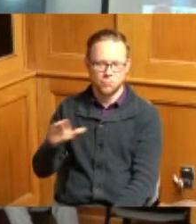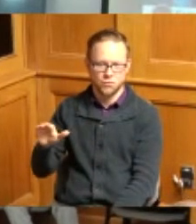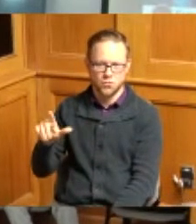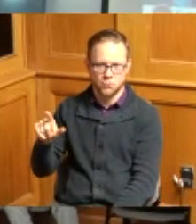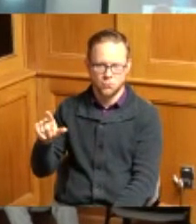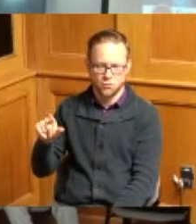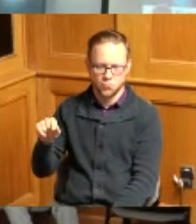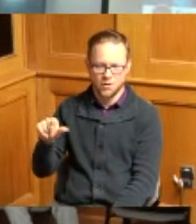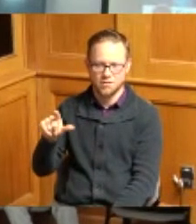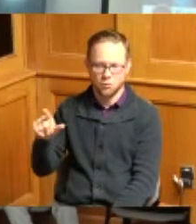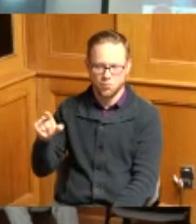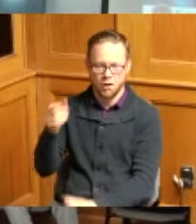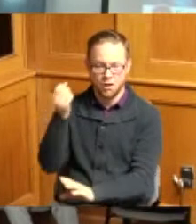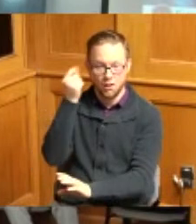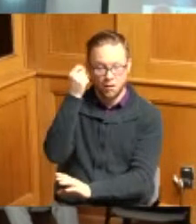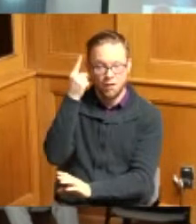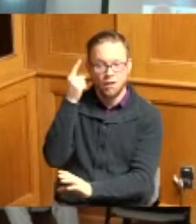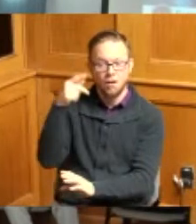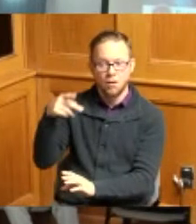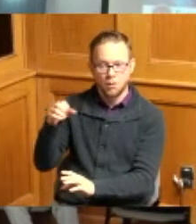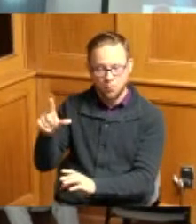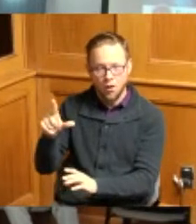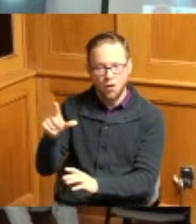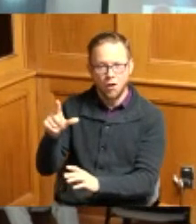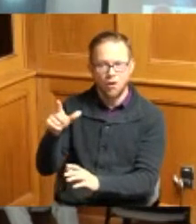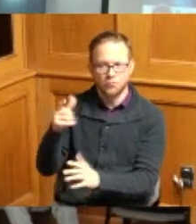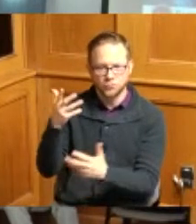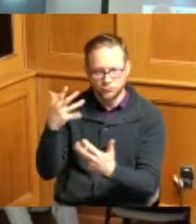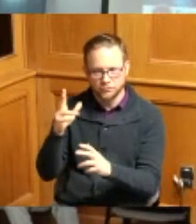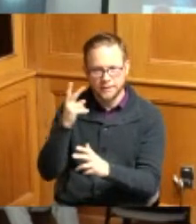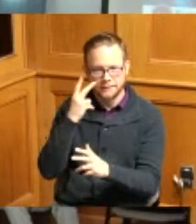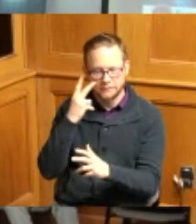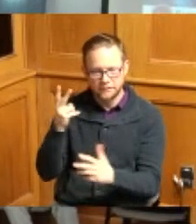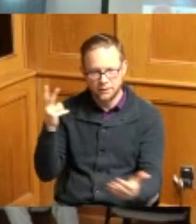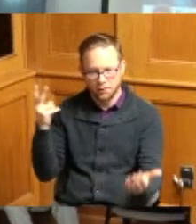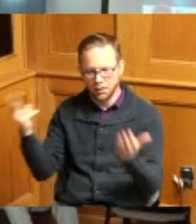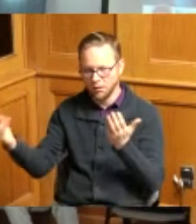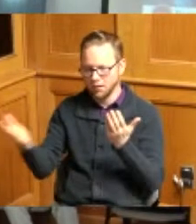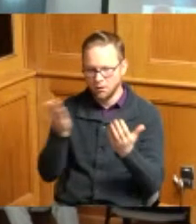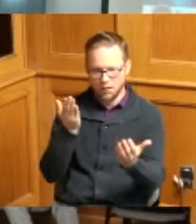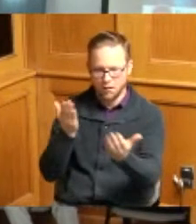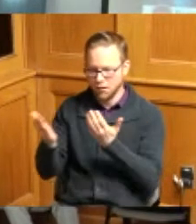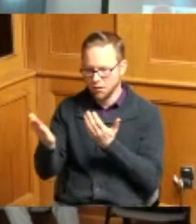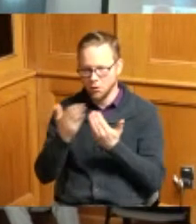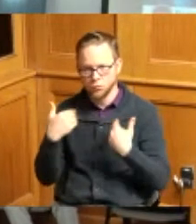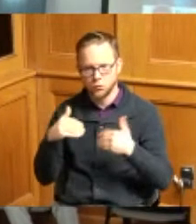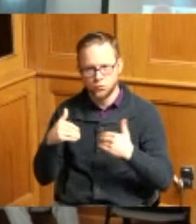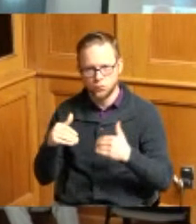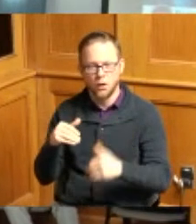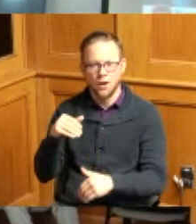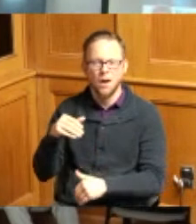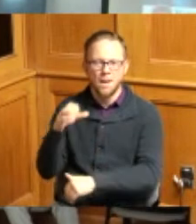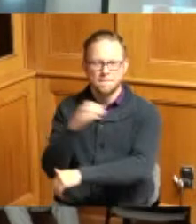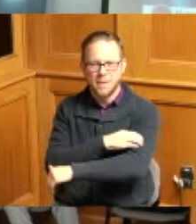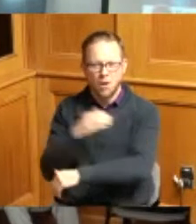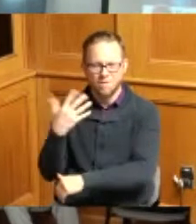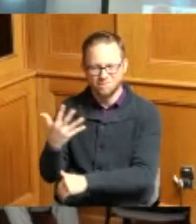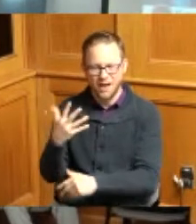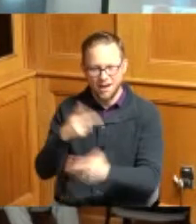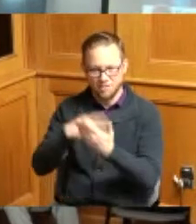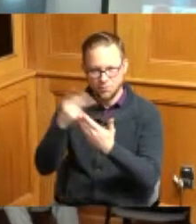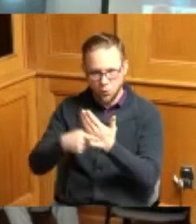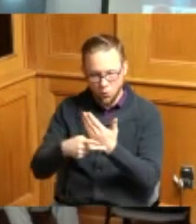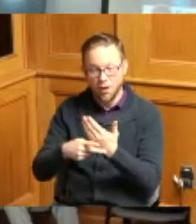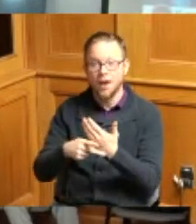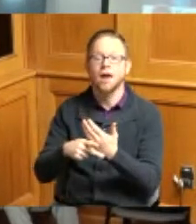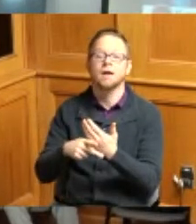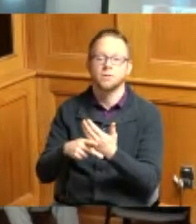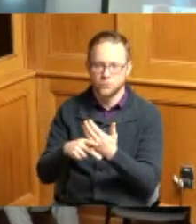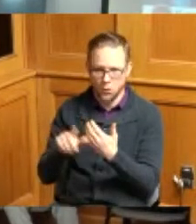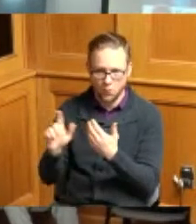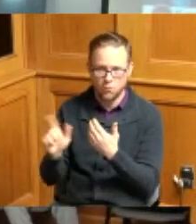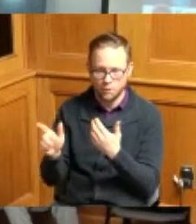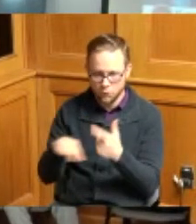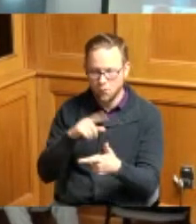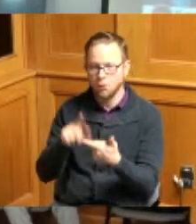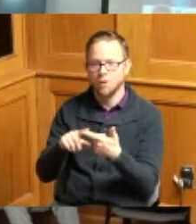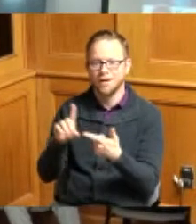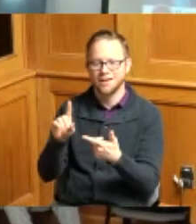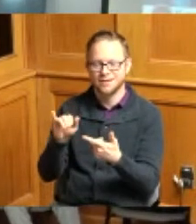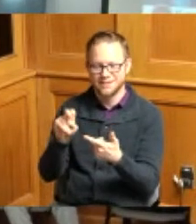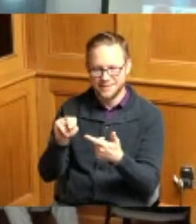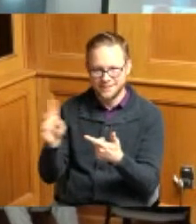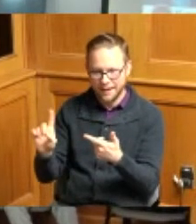Paul has received offers from several power five programs including Louisville Dayton Kansas State